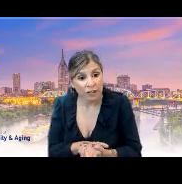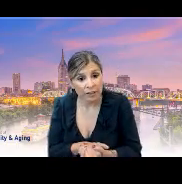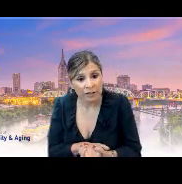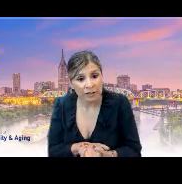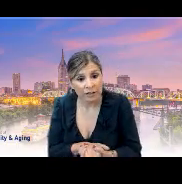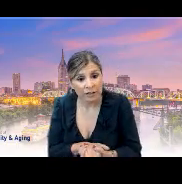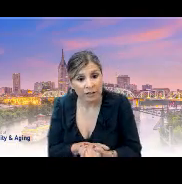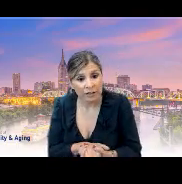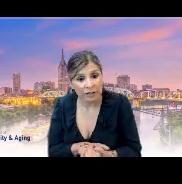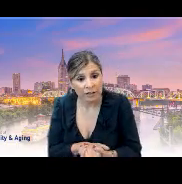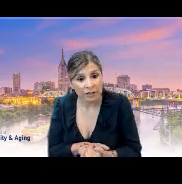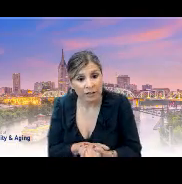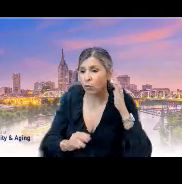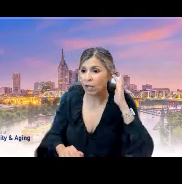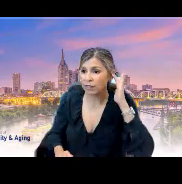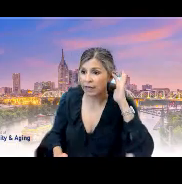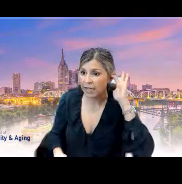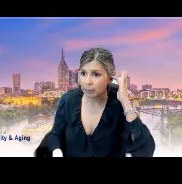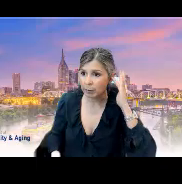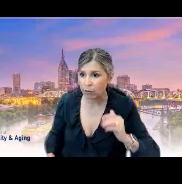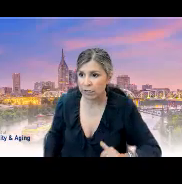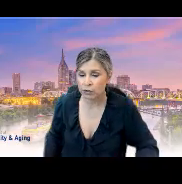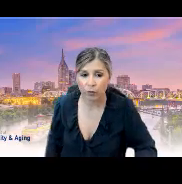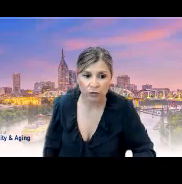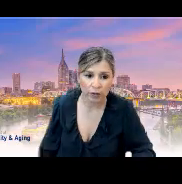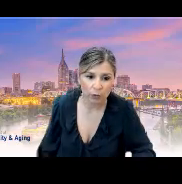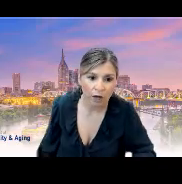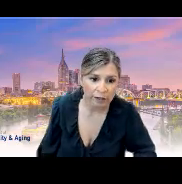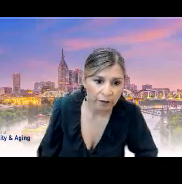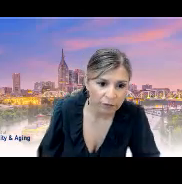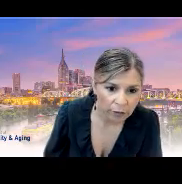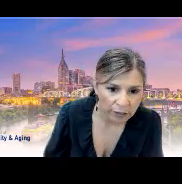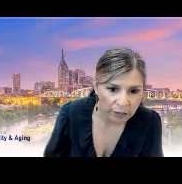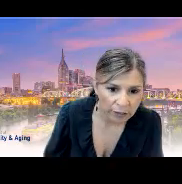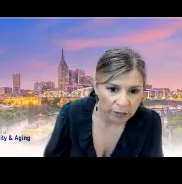Our Tennessee believes grant was one that came about in 2021 for inclusive higher